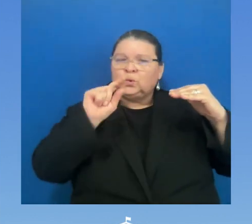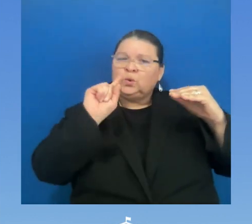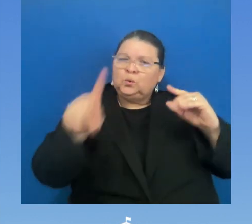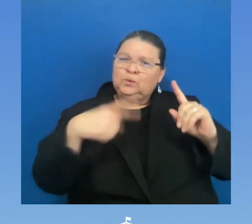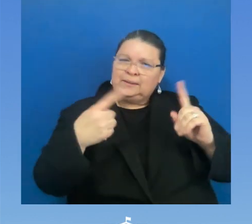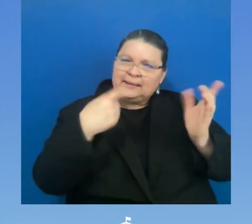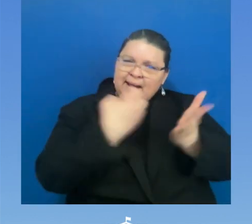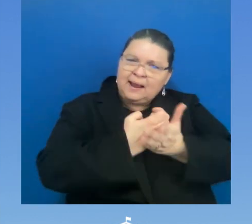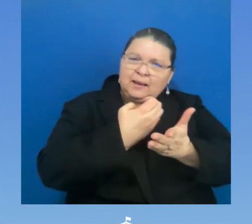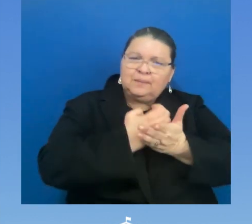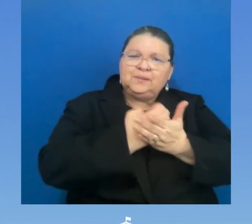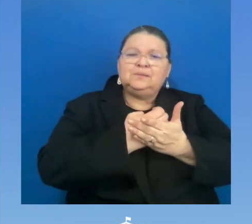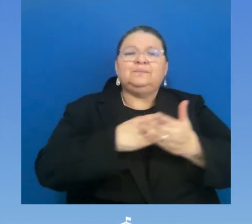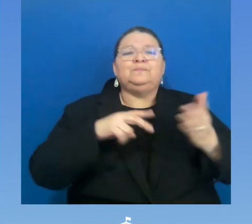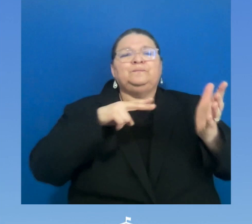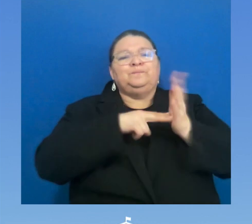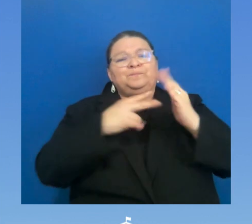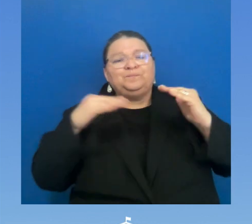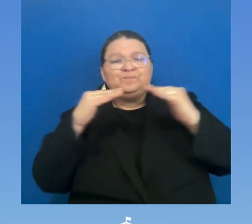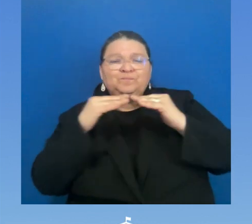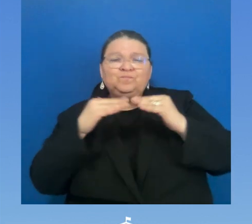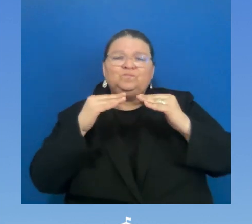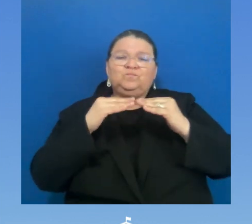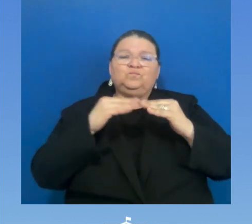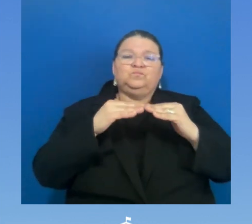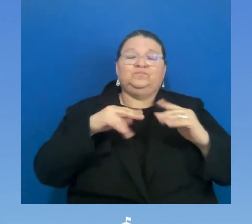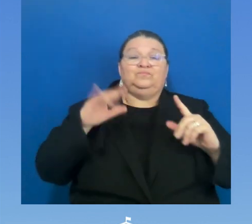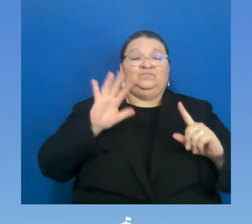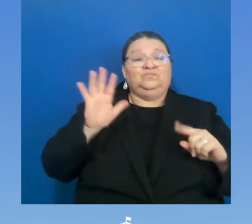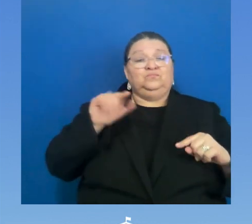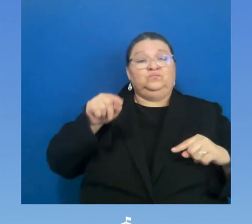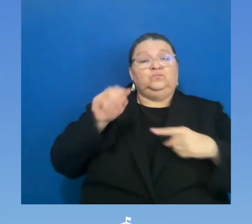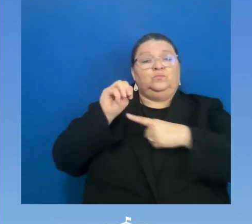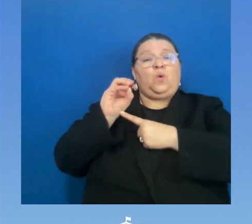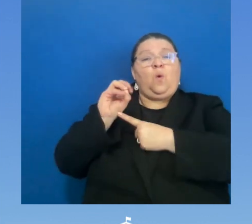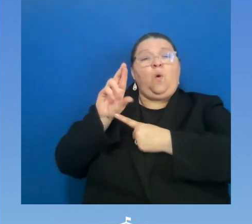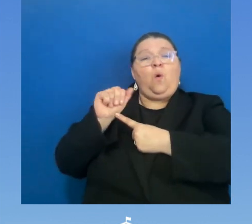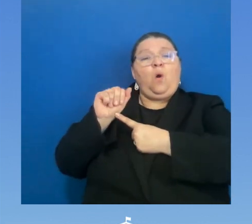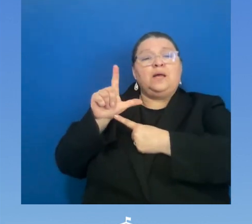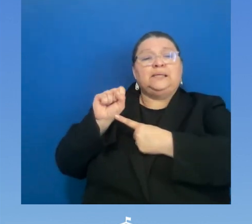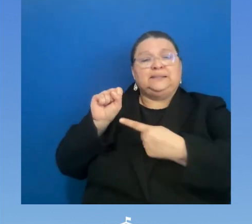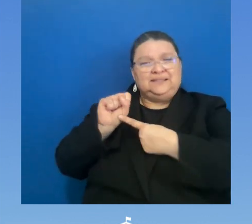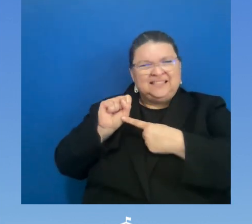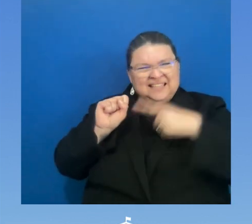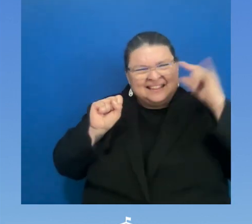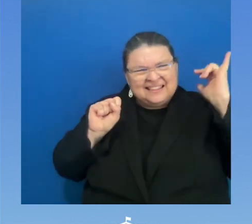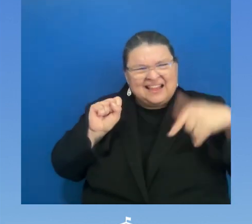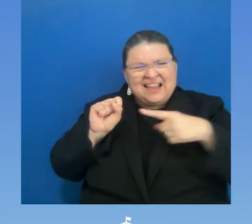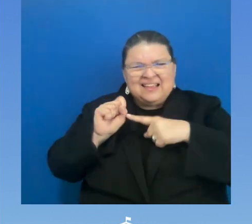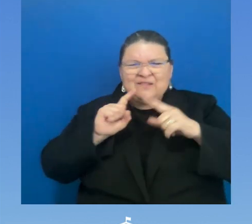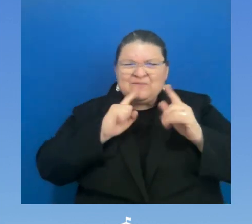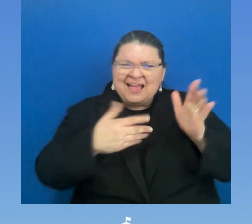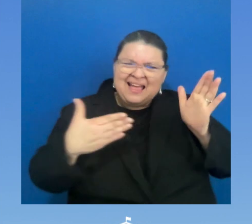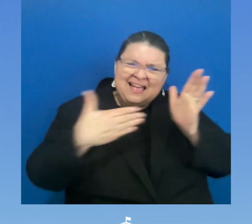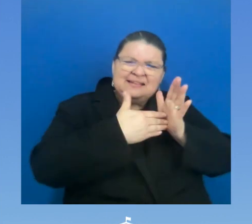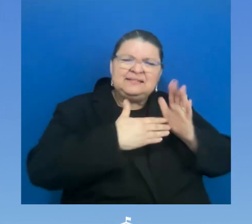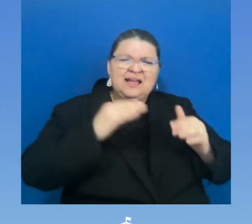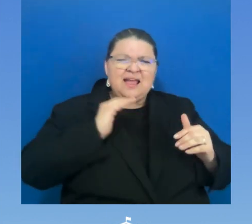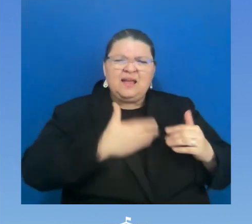These gaps are an affront to our values as a nation and go against the notion that every worker's contribution to this country's